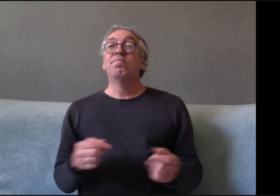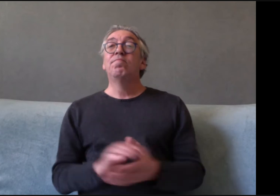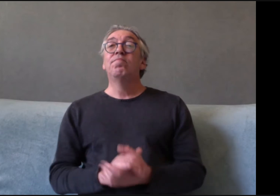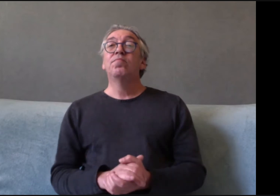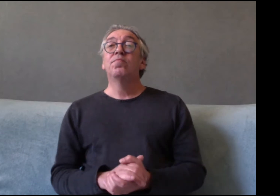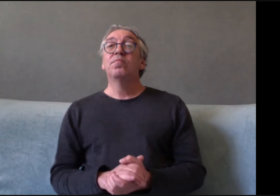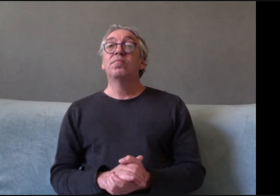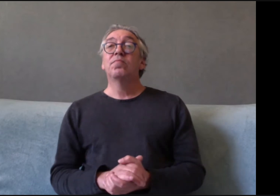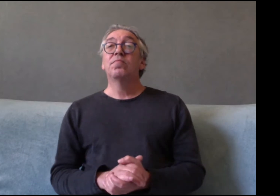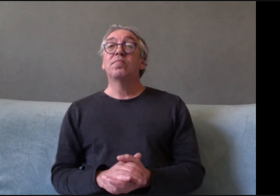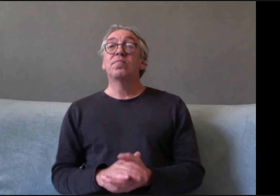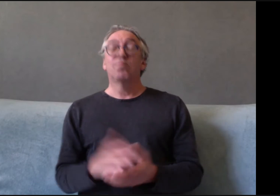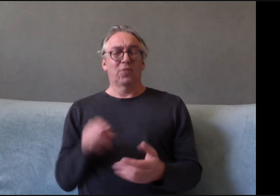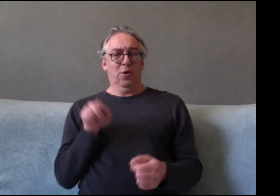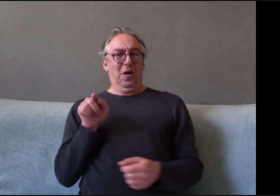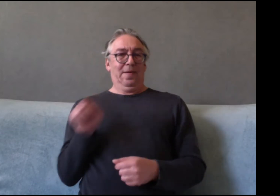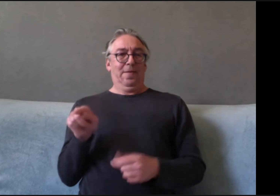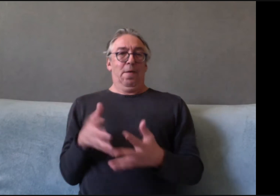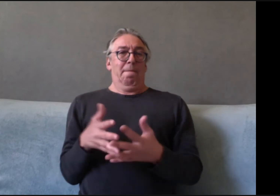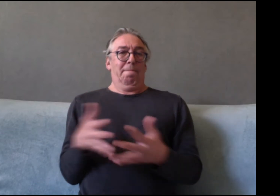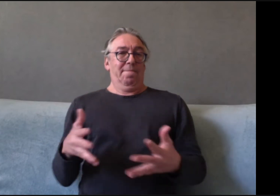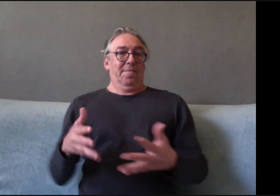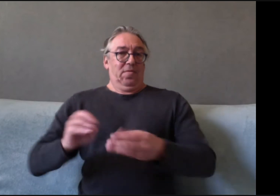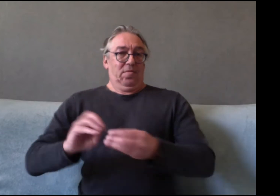The second is another institution.